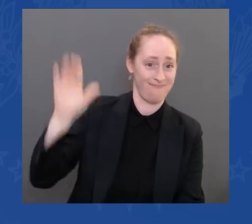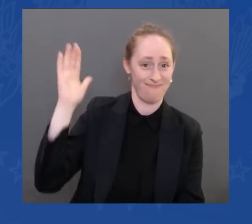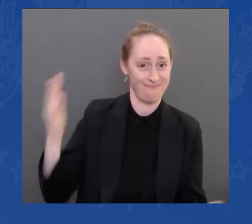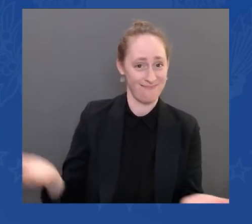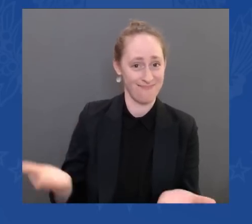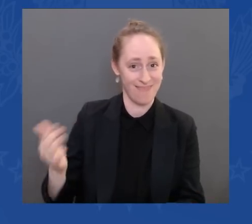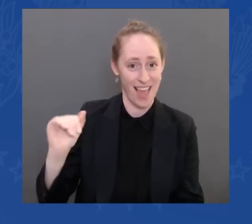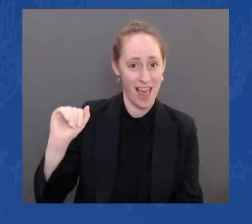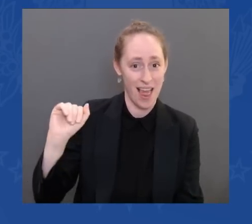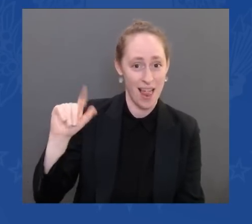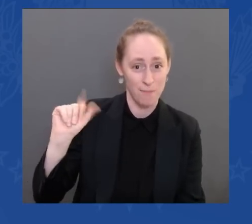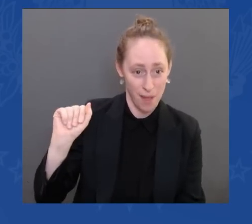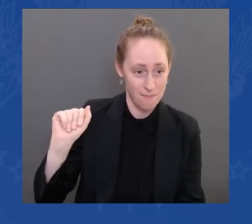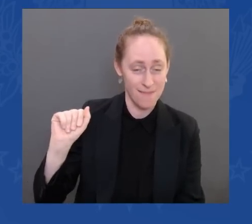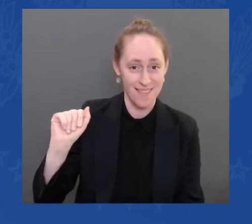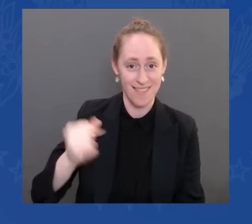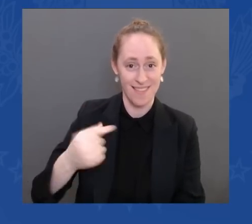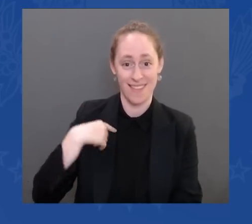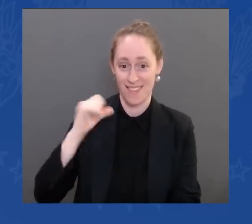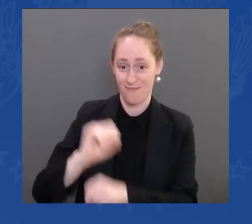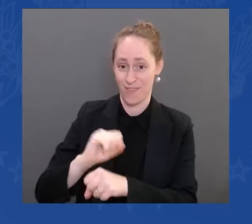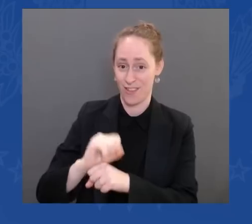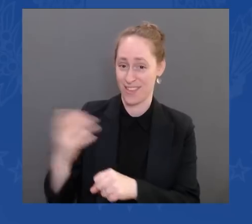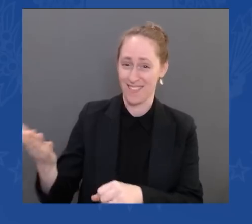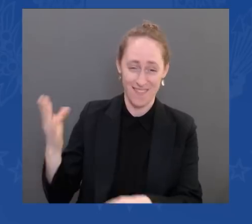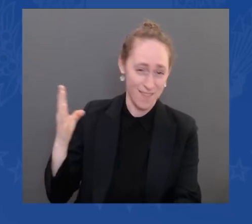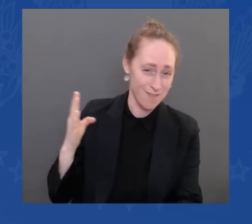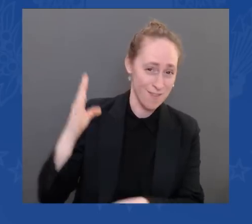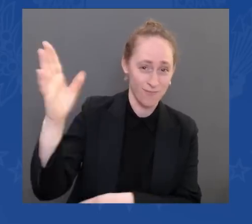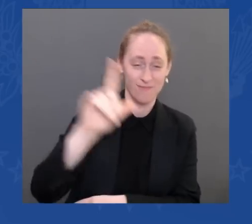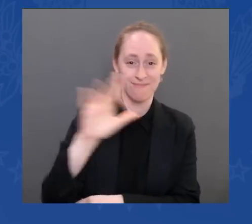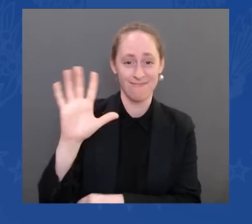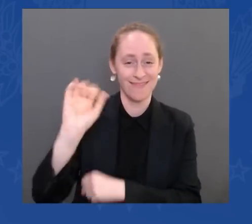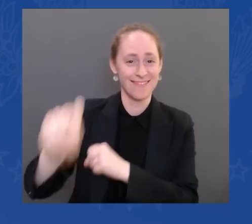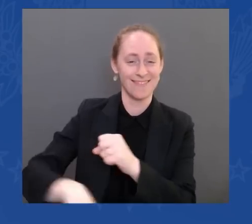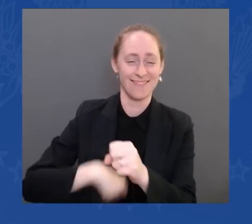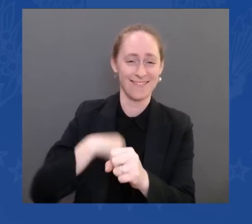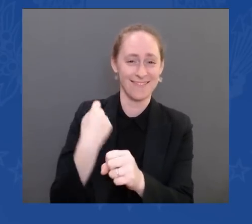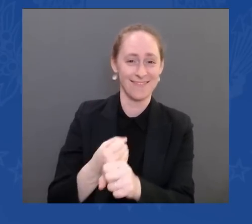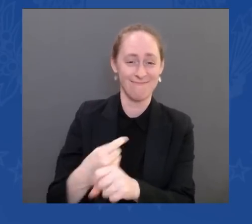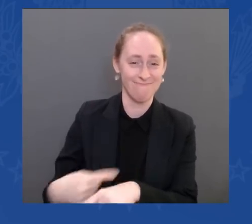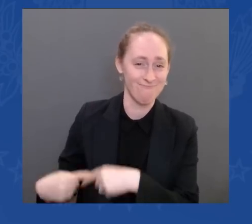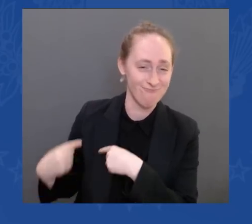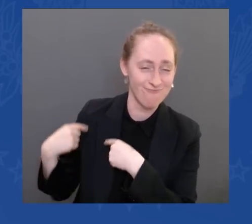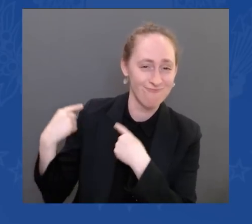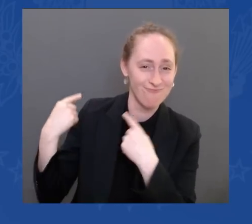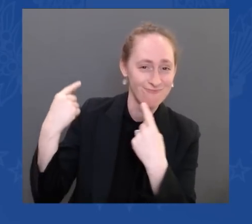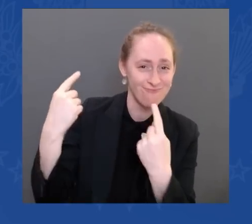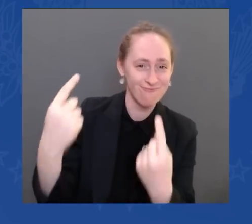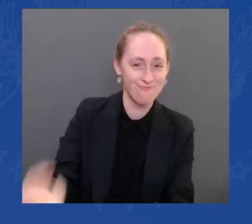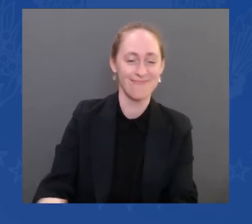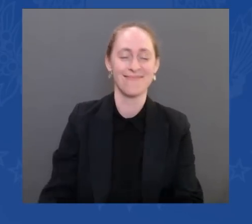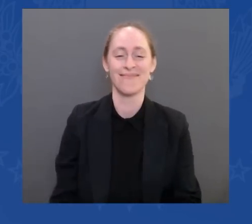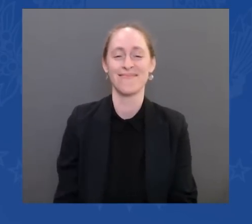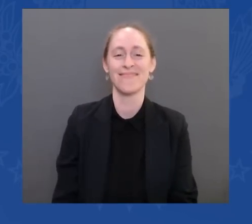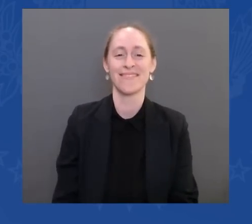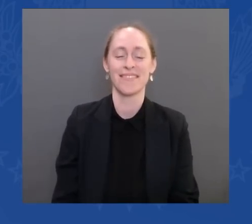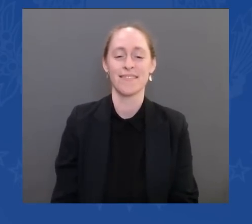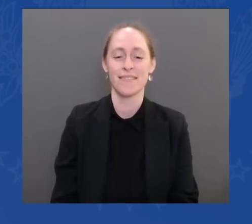And I think. I have worked on several programs, including Java,